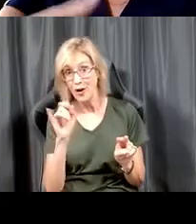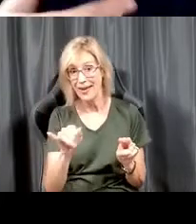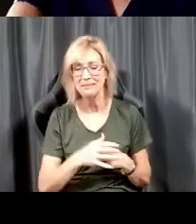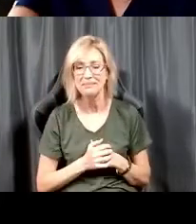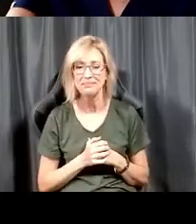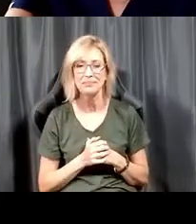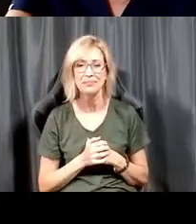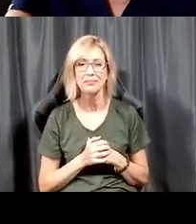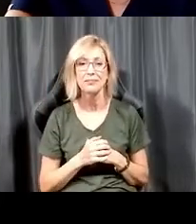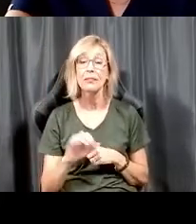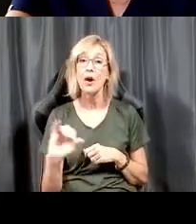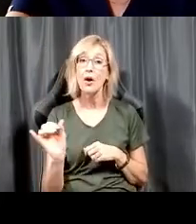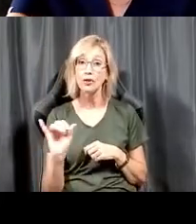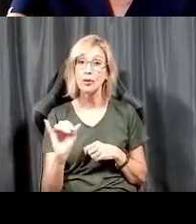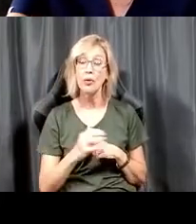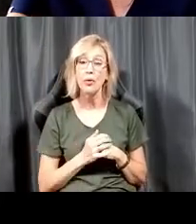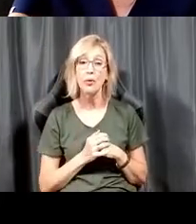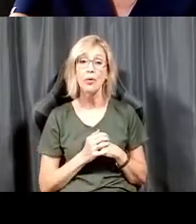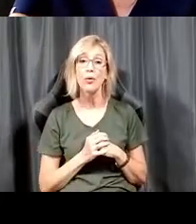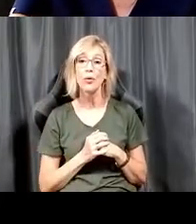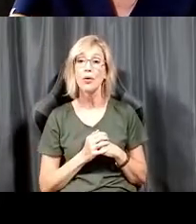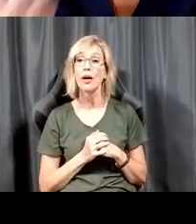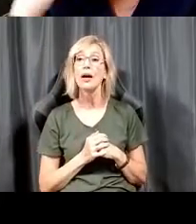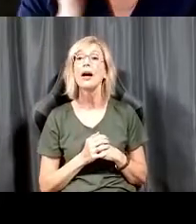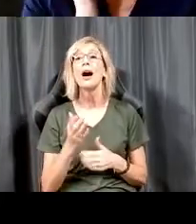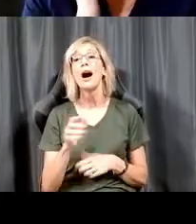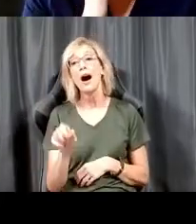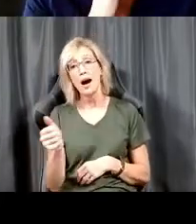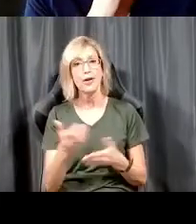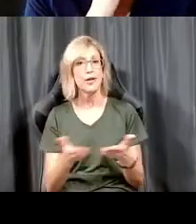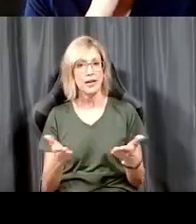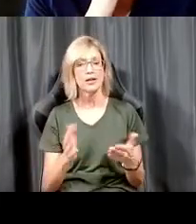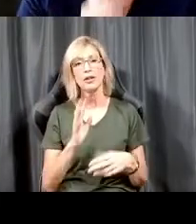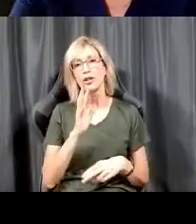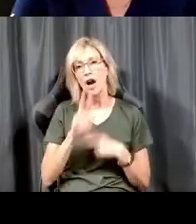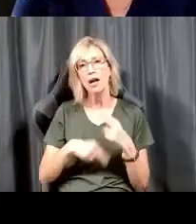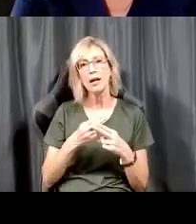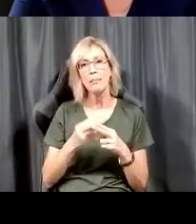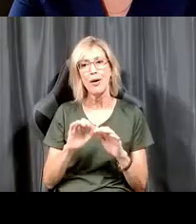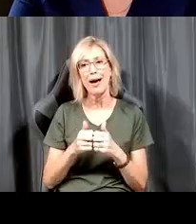And, we have some other things that we're going to talk about here for how we can help with kids that don't like having their teeth brushed.